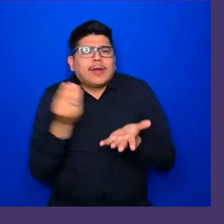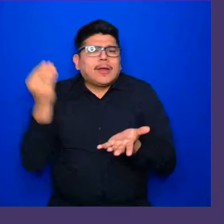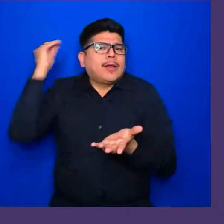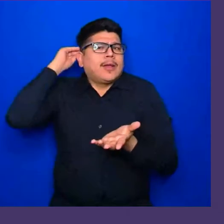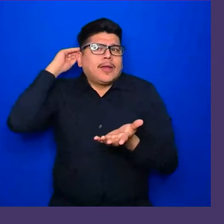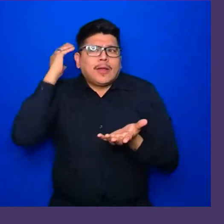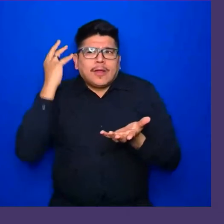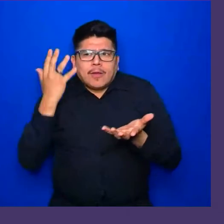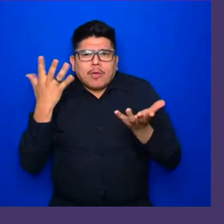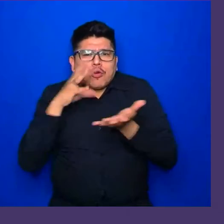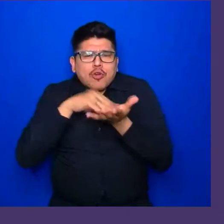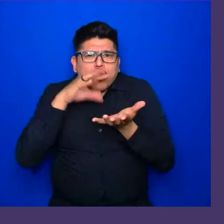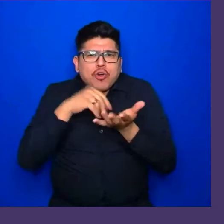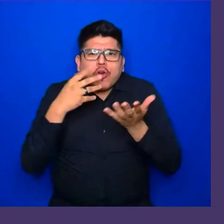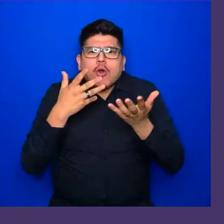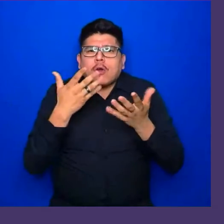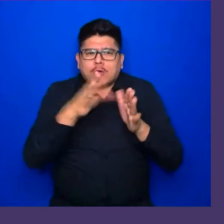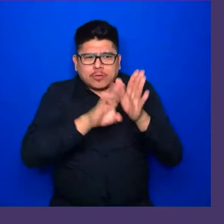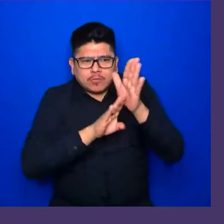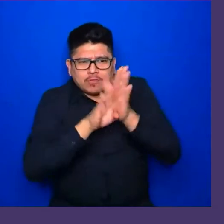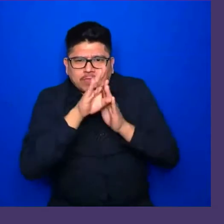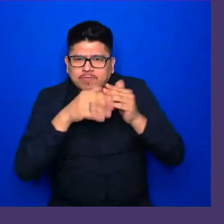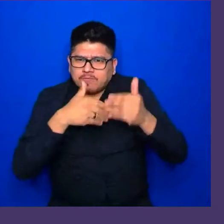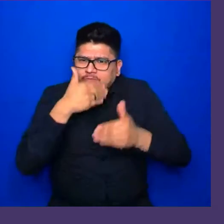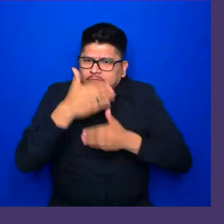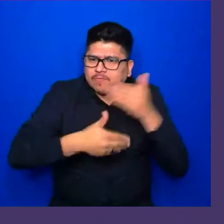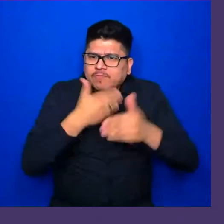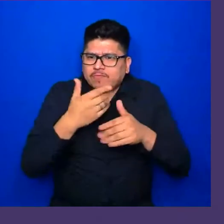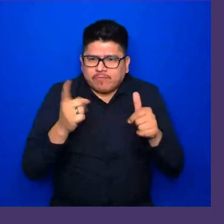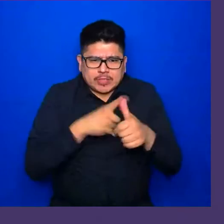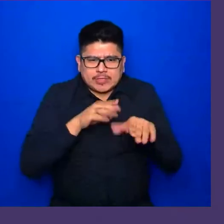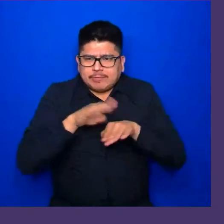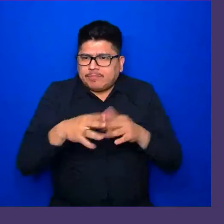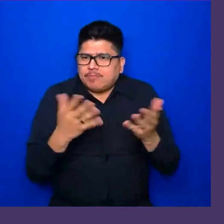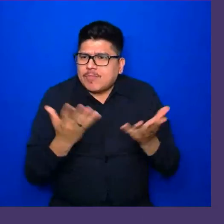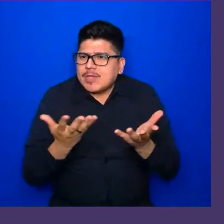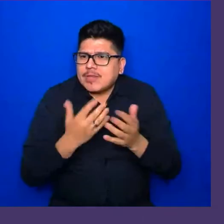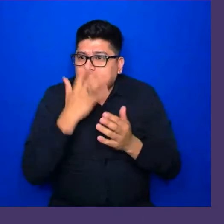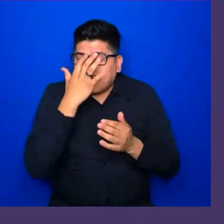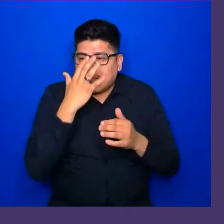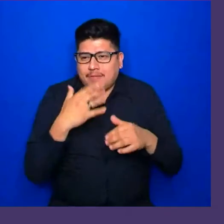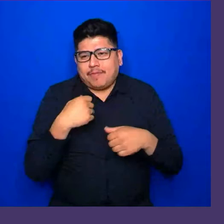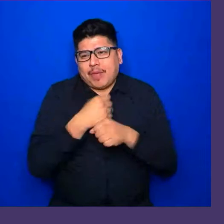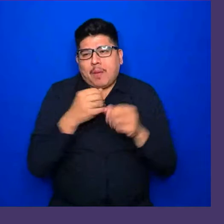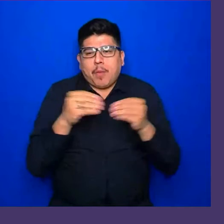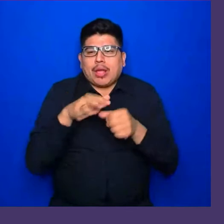Sara Minkara: First step, we need to keep on creating more spaces to have a difficult conversation of why we're left out,